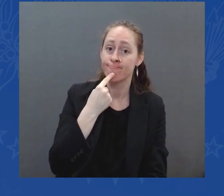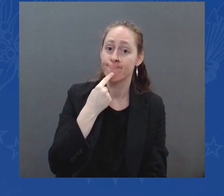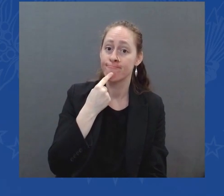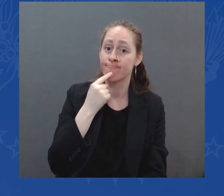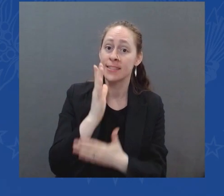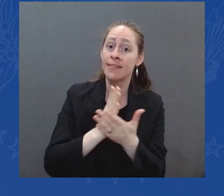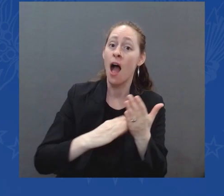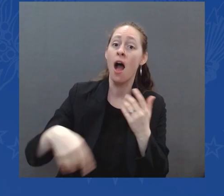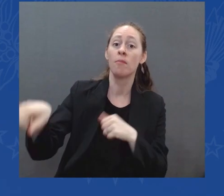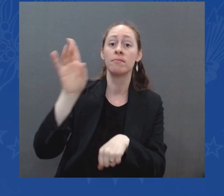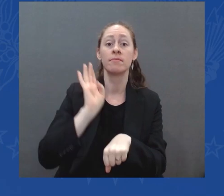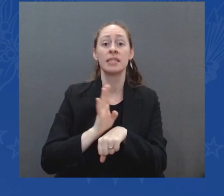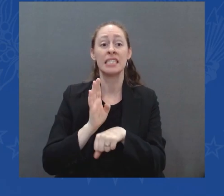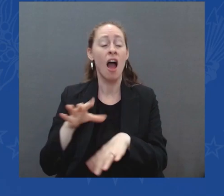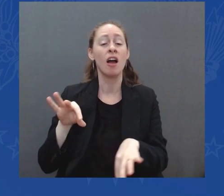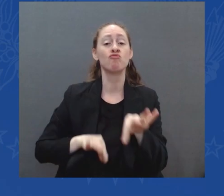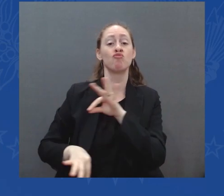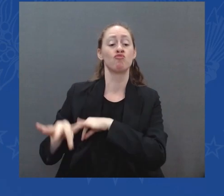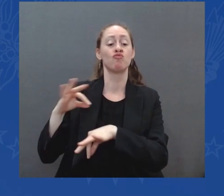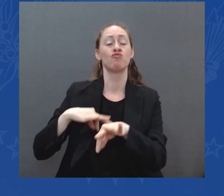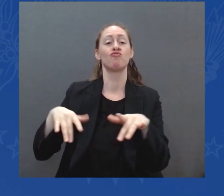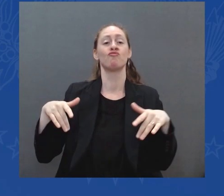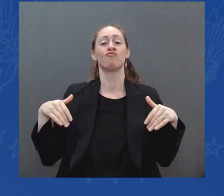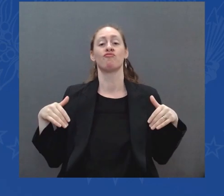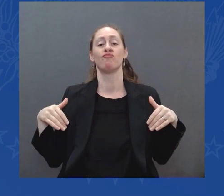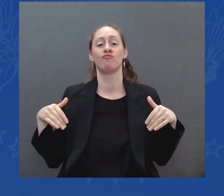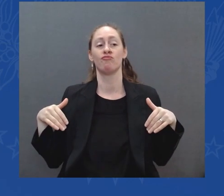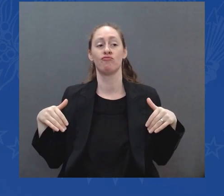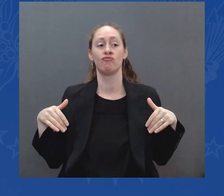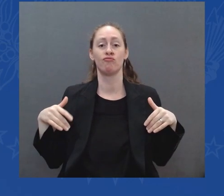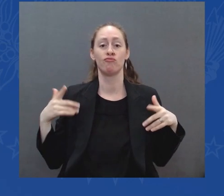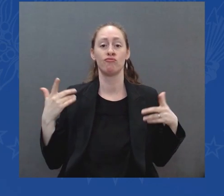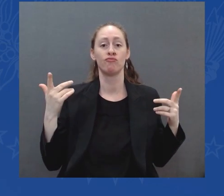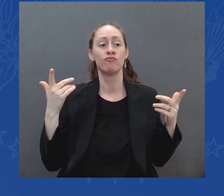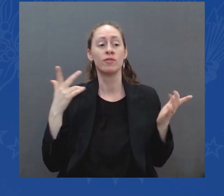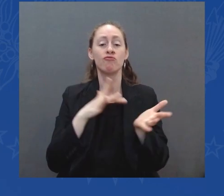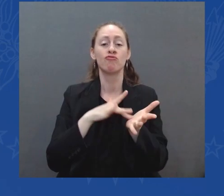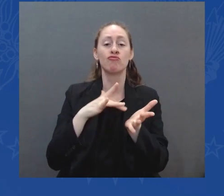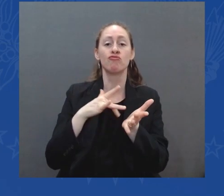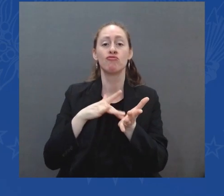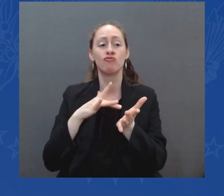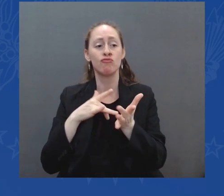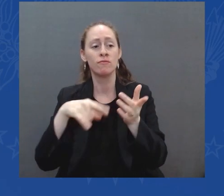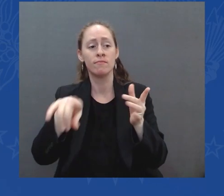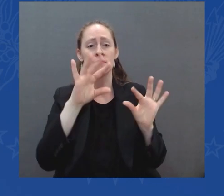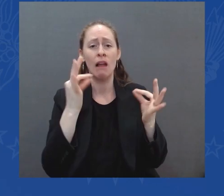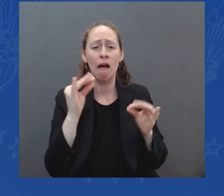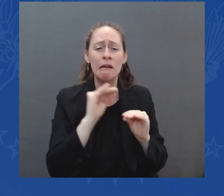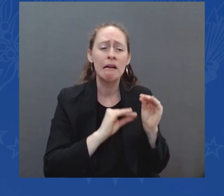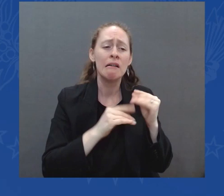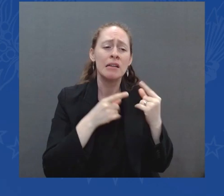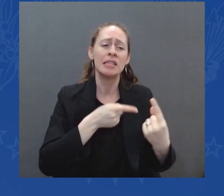Look, this is a moment of consequence and peril for the world and pain at the pump for American families.